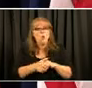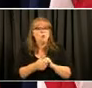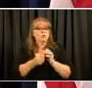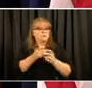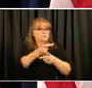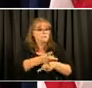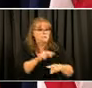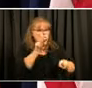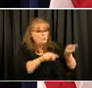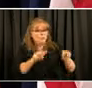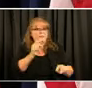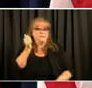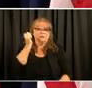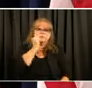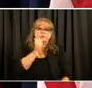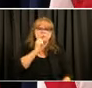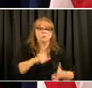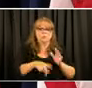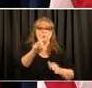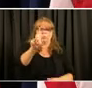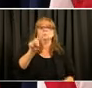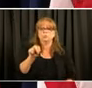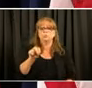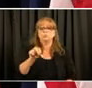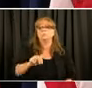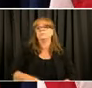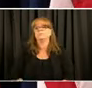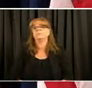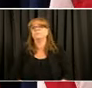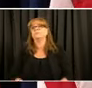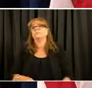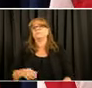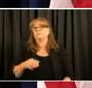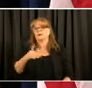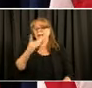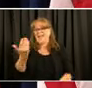transparency today we're also unveiling something that the health department has been working on